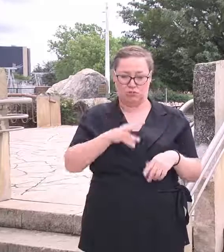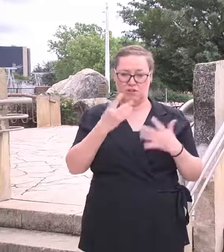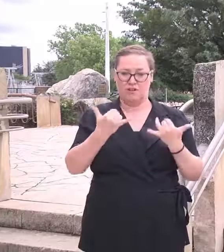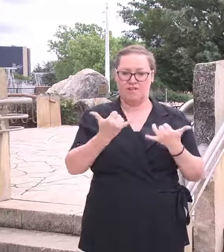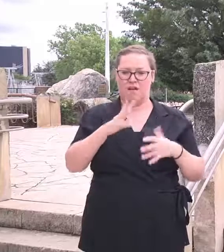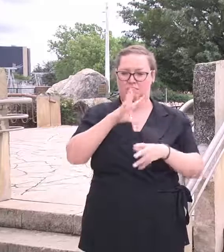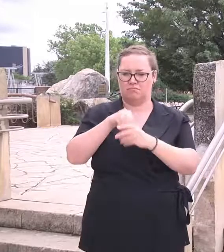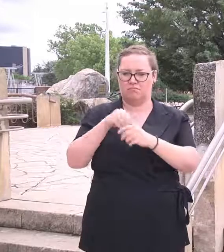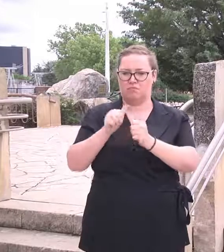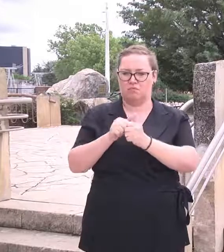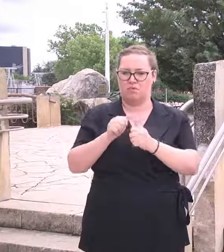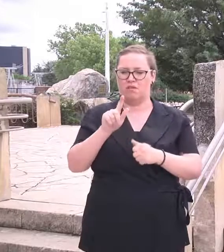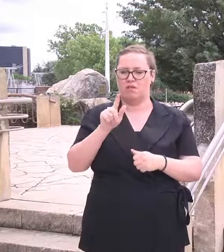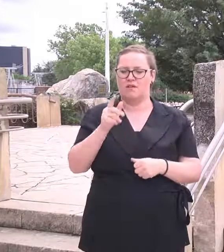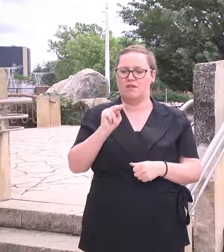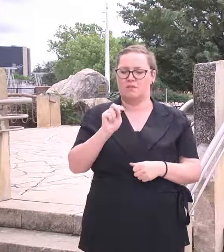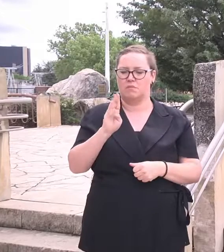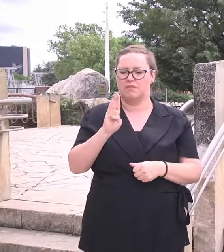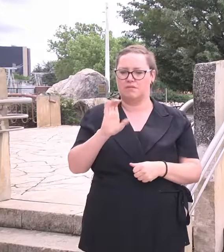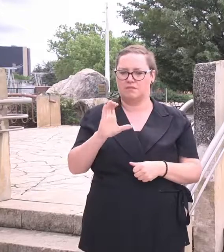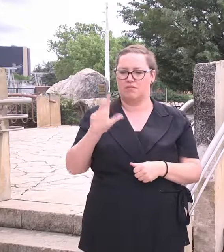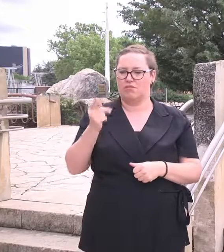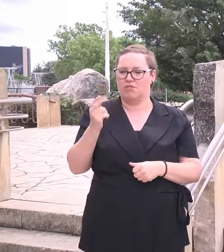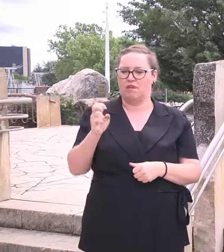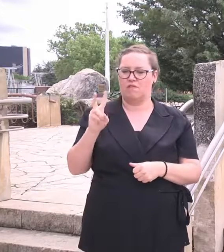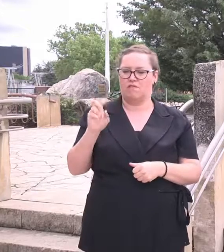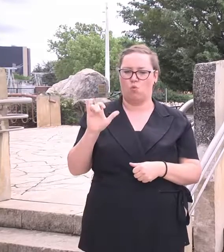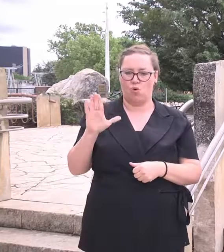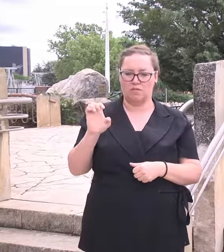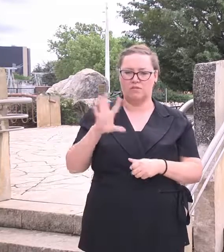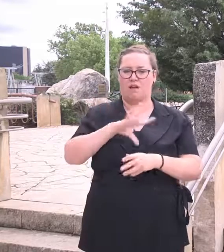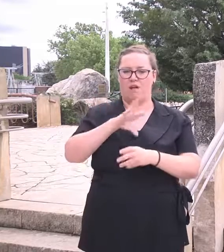season of The Voice and was a in the recent Oscar winning film killers of the flower Moon so we're